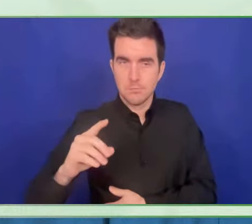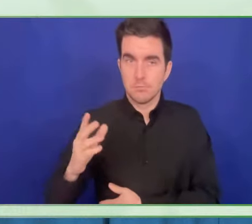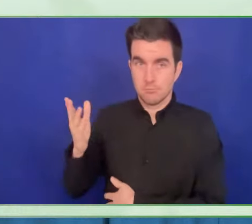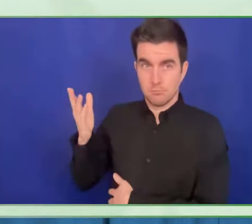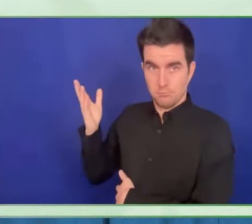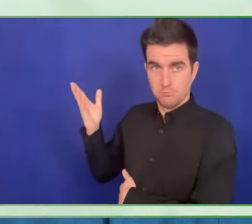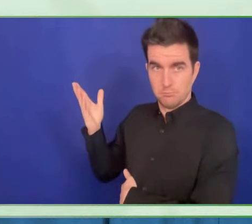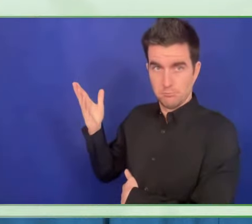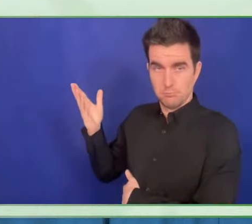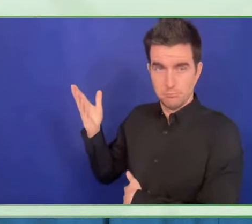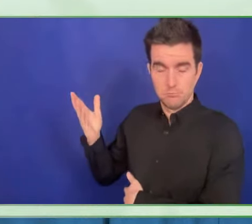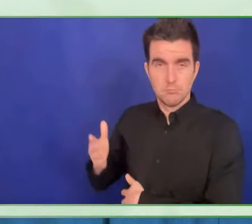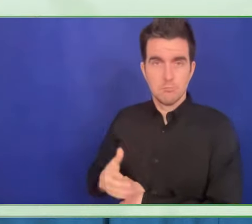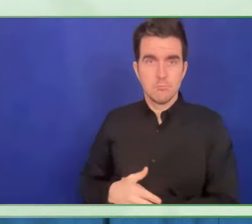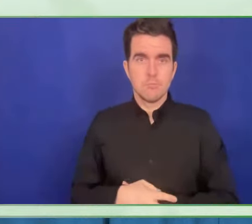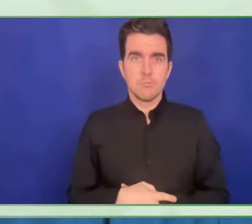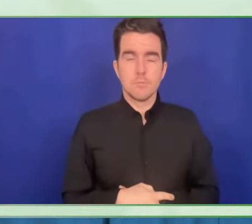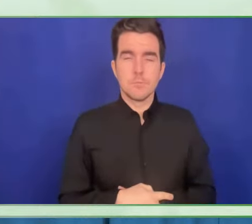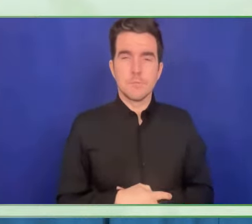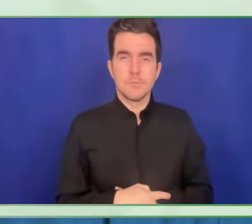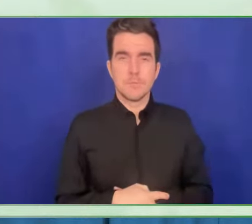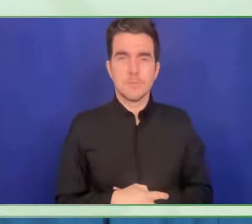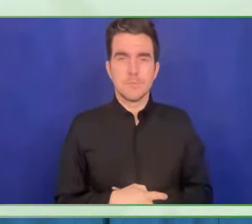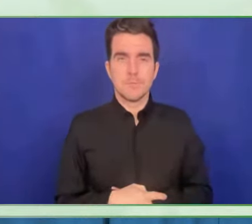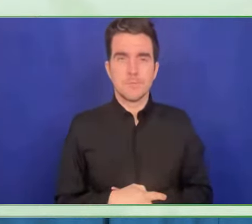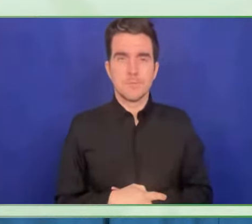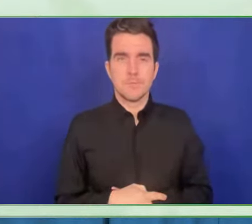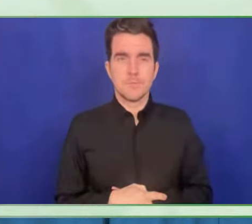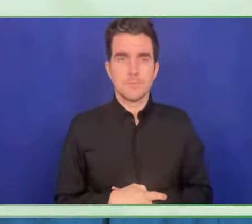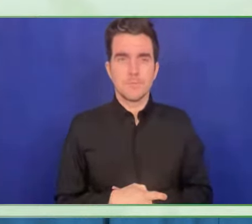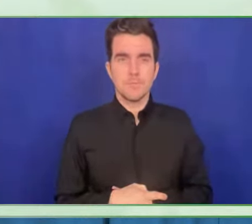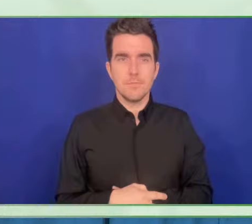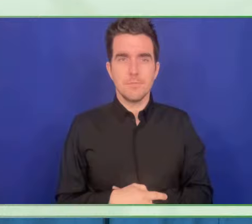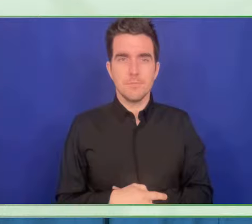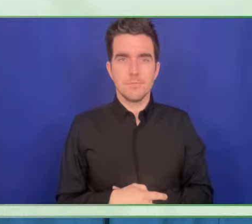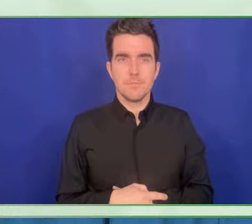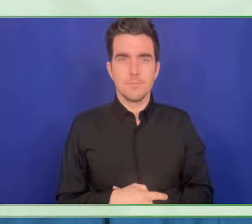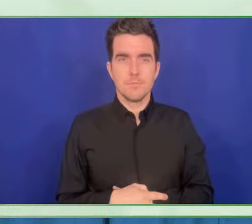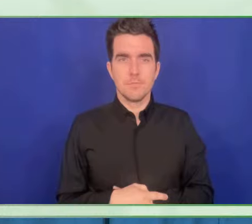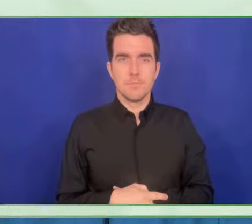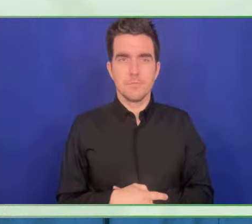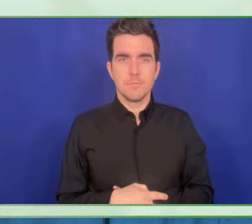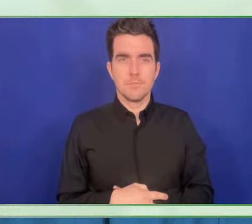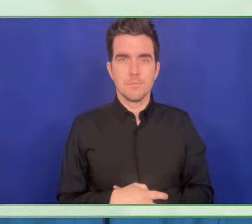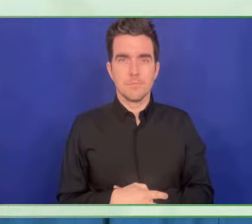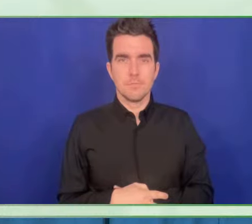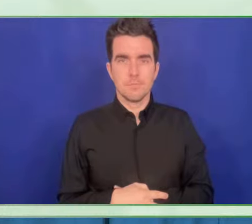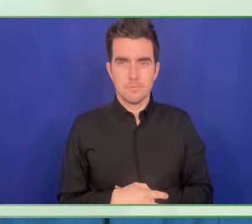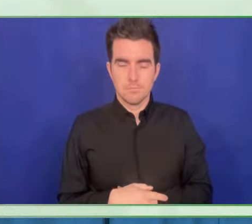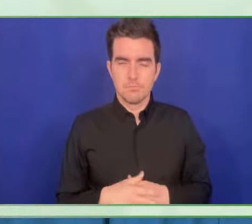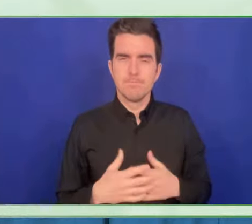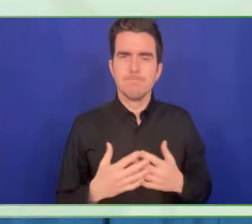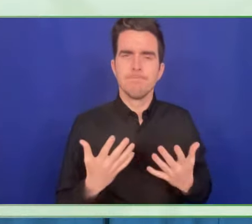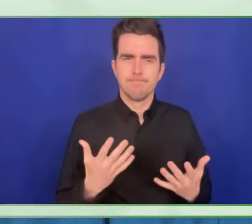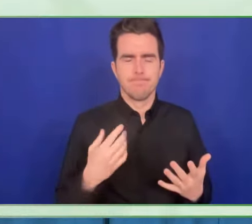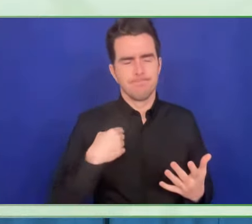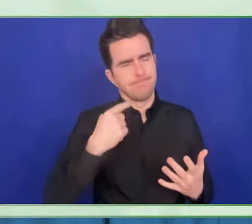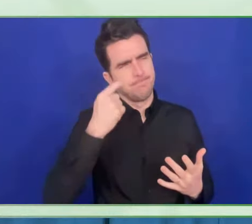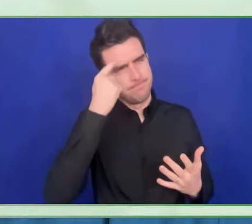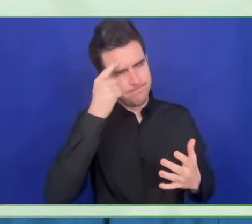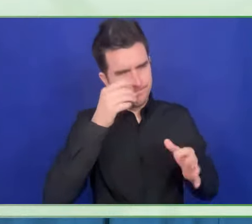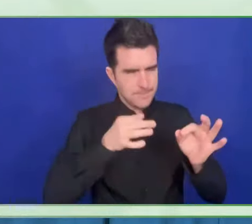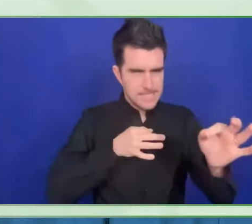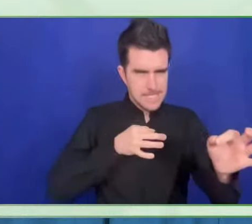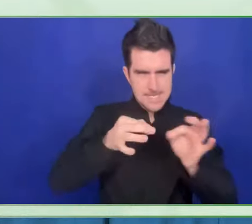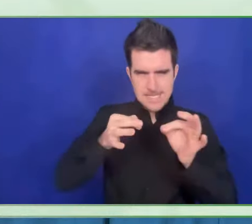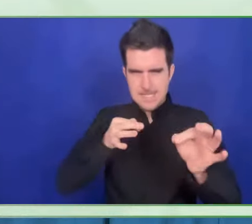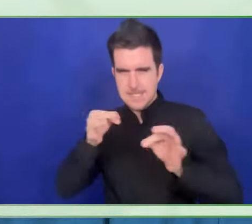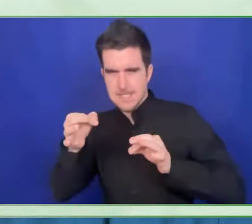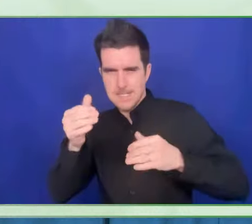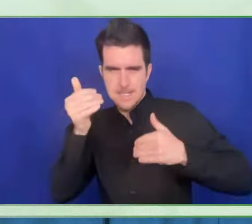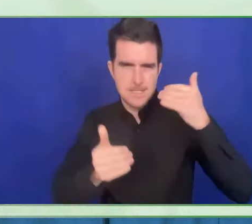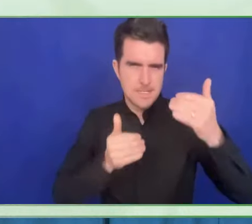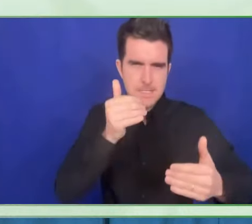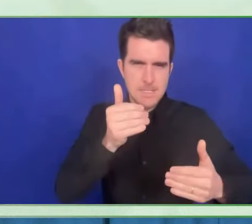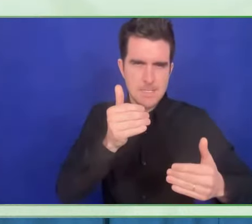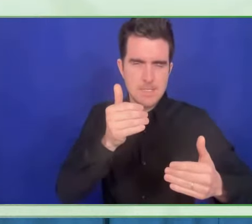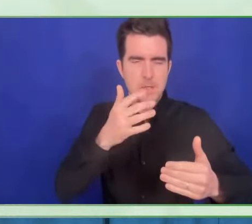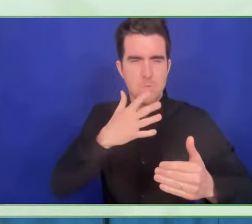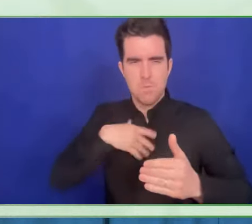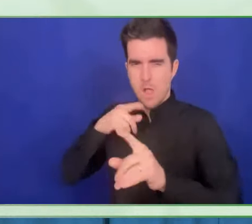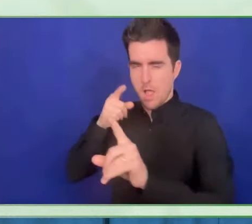But also to help support member states in their endeavours to